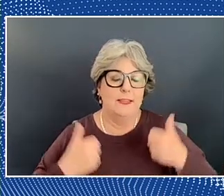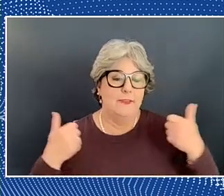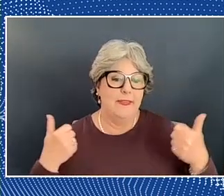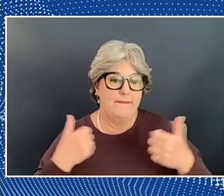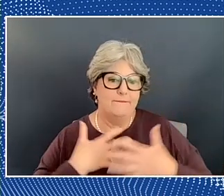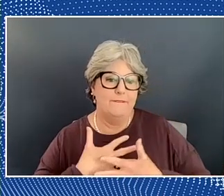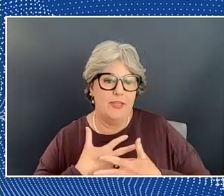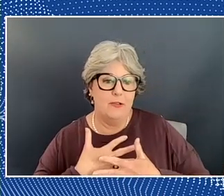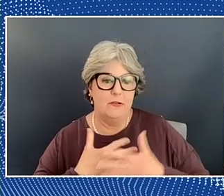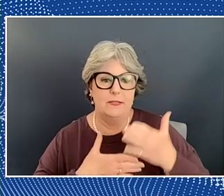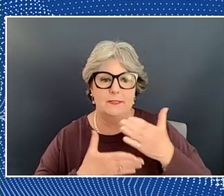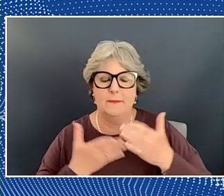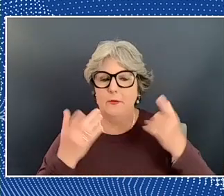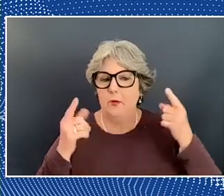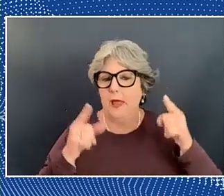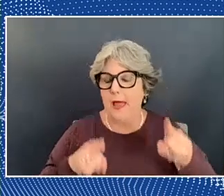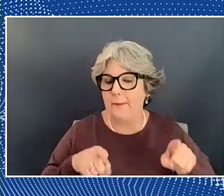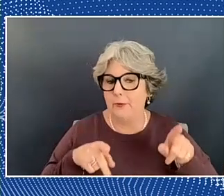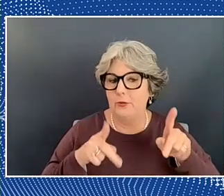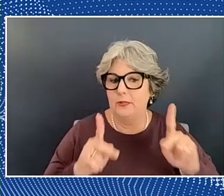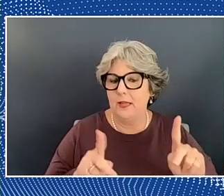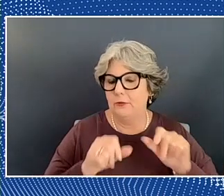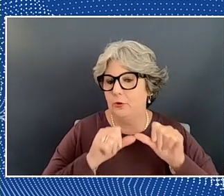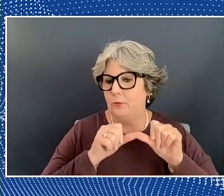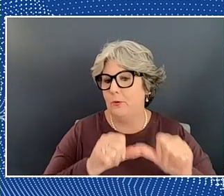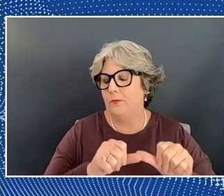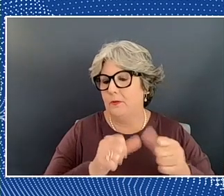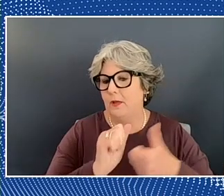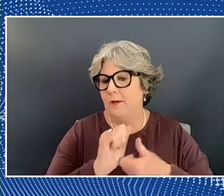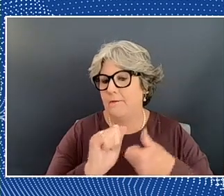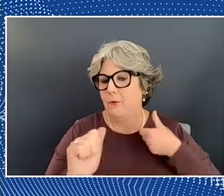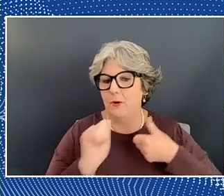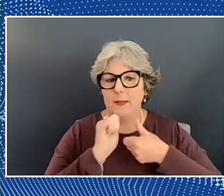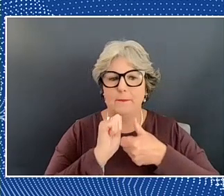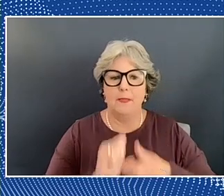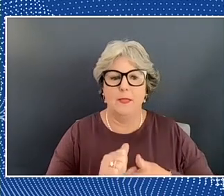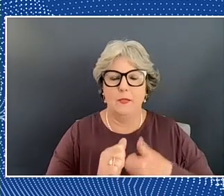something will happen to allow them to permanently avoid complying with those court orders.